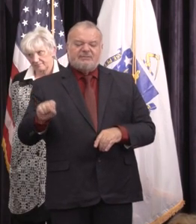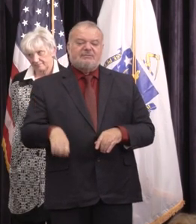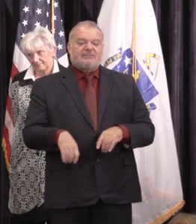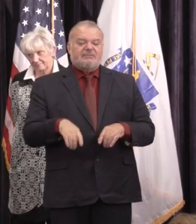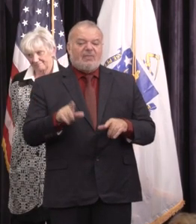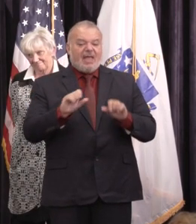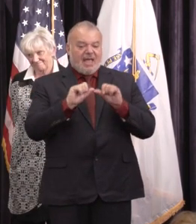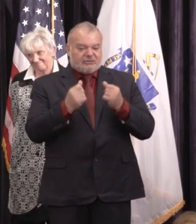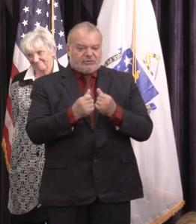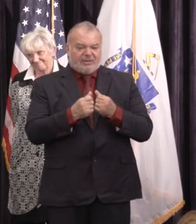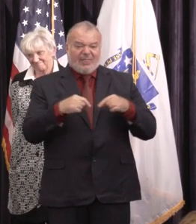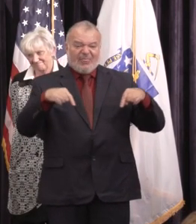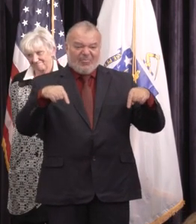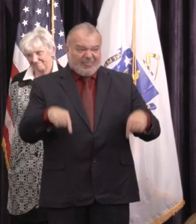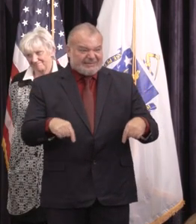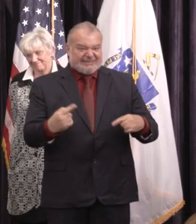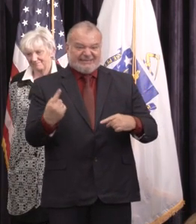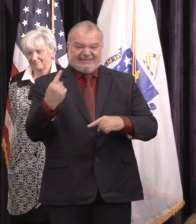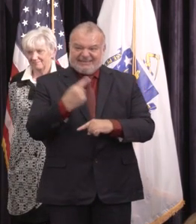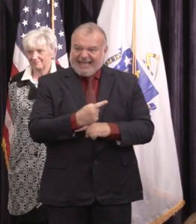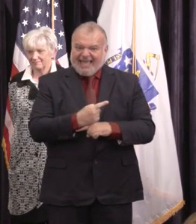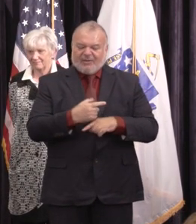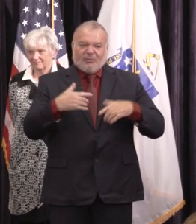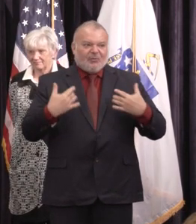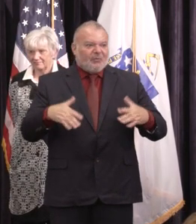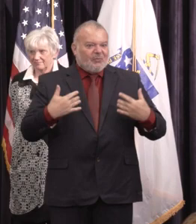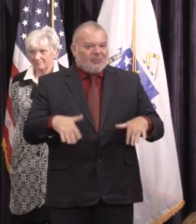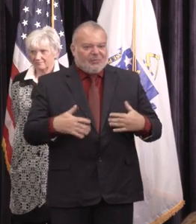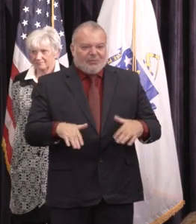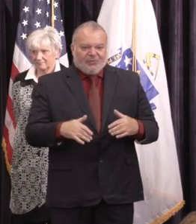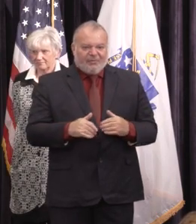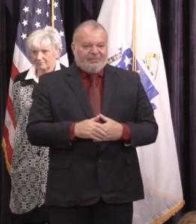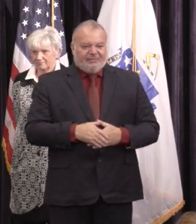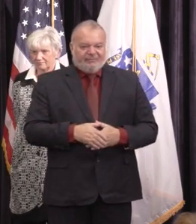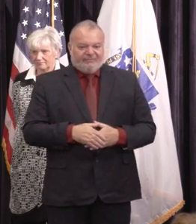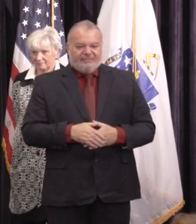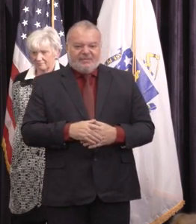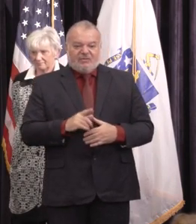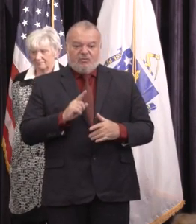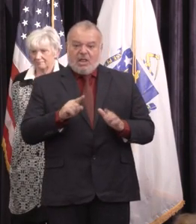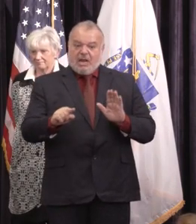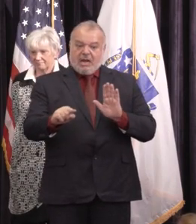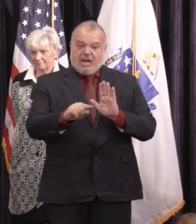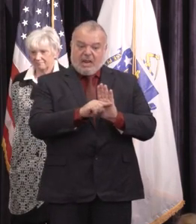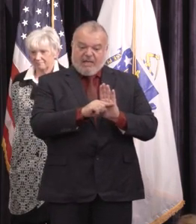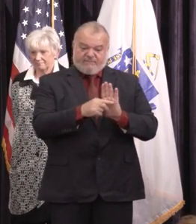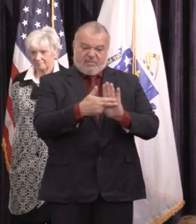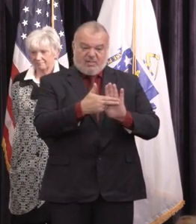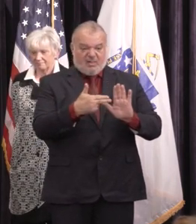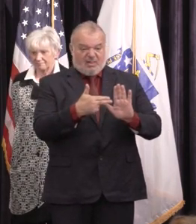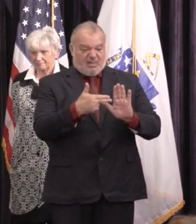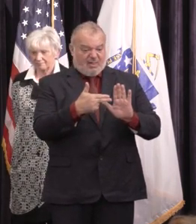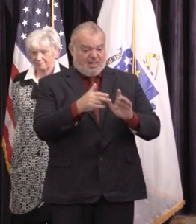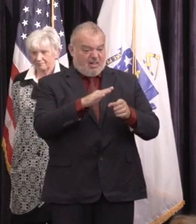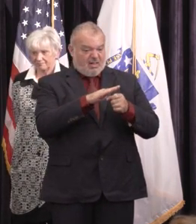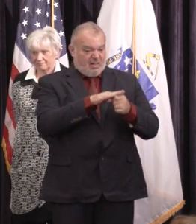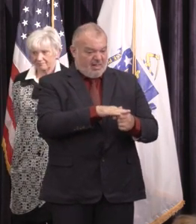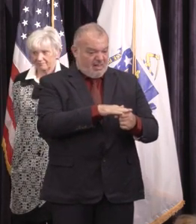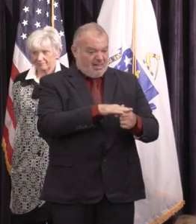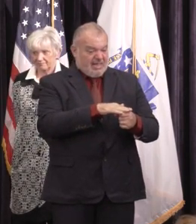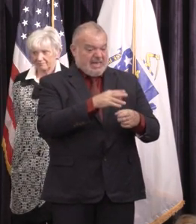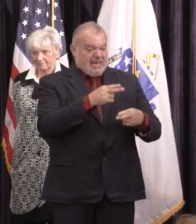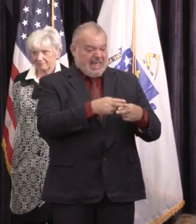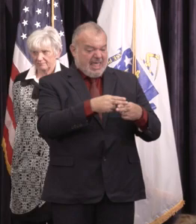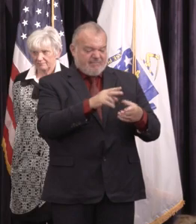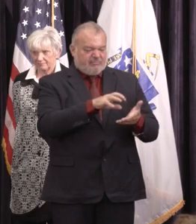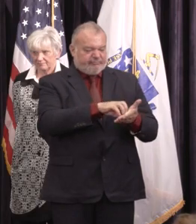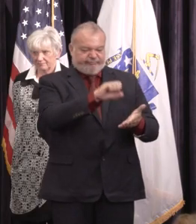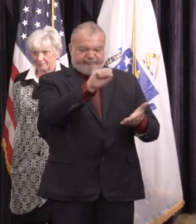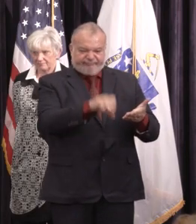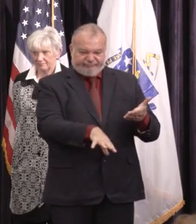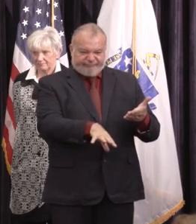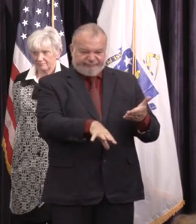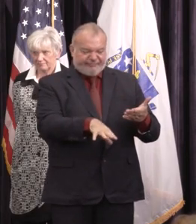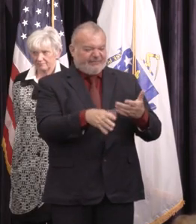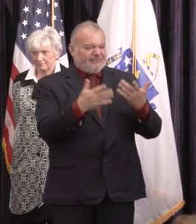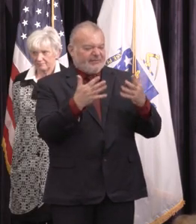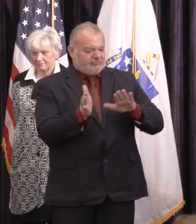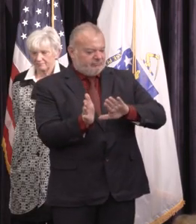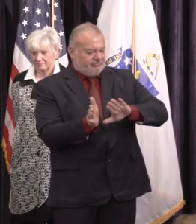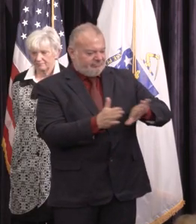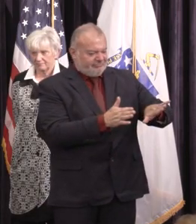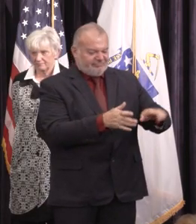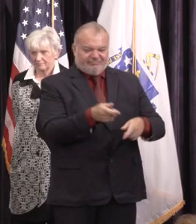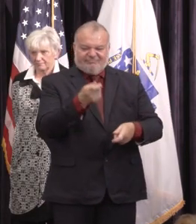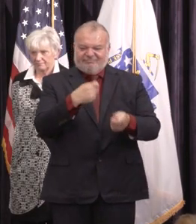day a labelling barrier has been dismantled. At one time rehabilitation was a big step fourth to